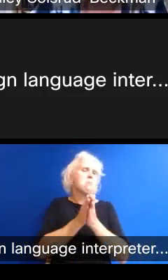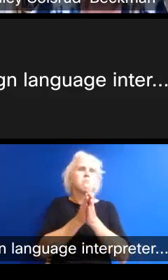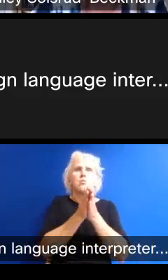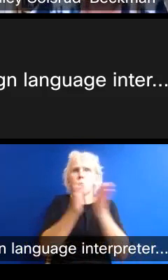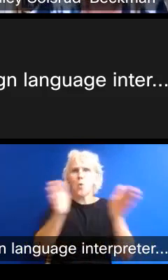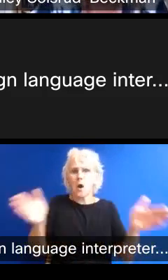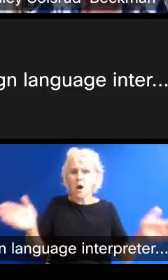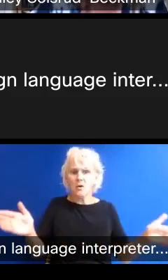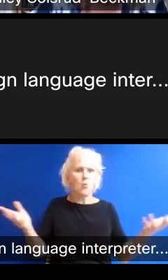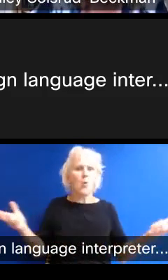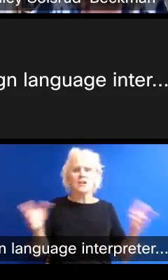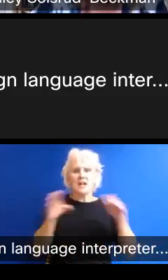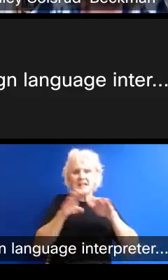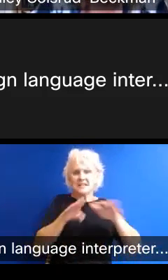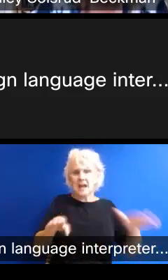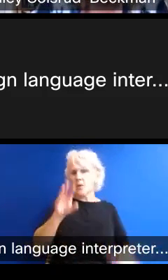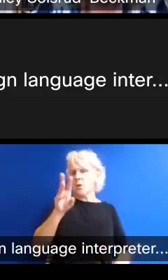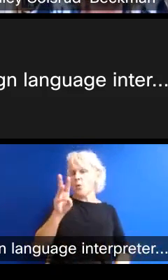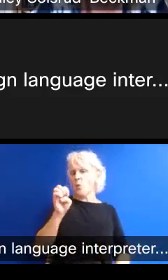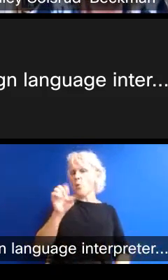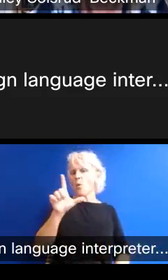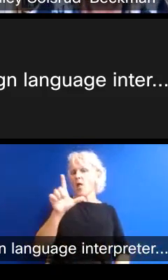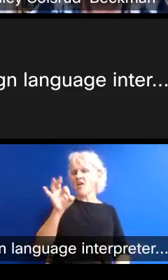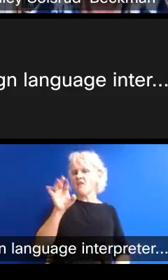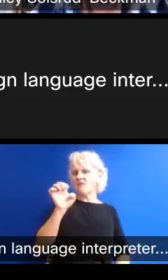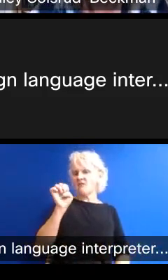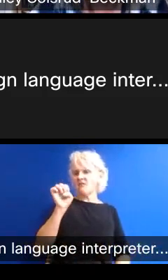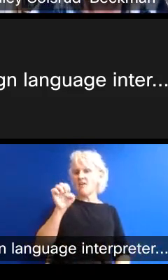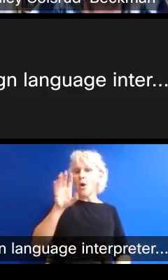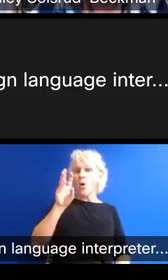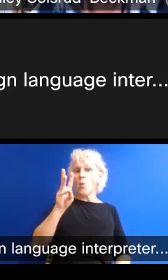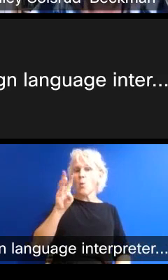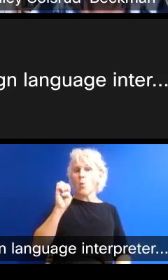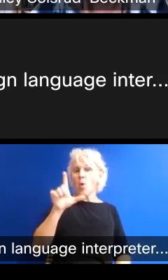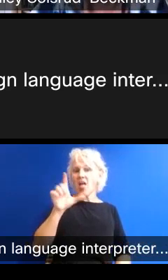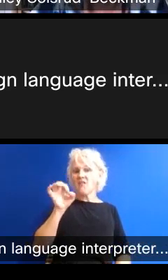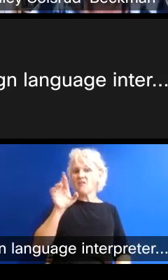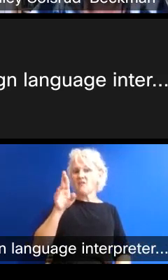welfare policy is and how it may come to into play for children with complex